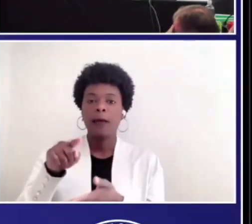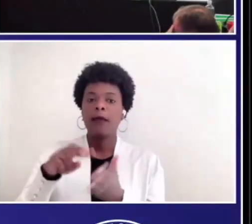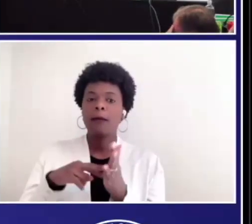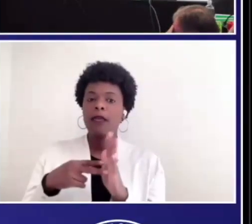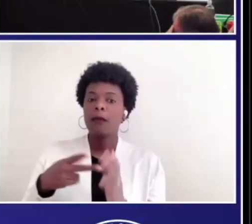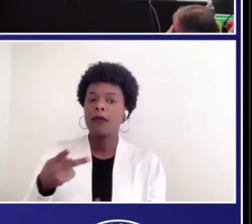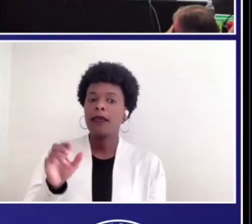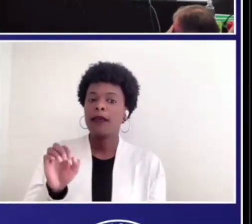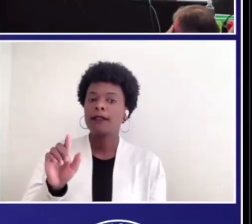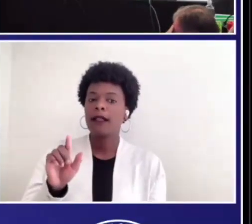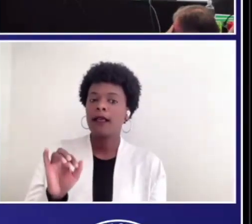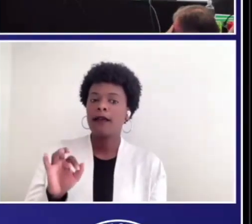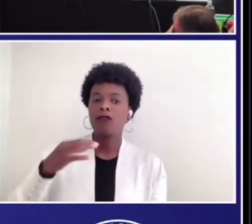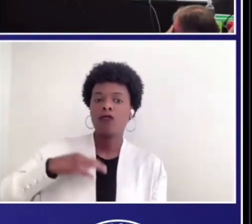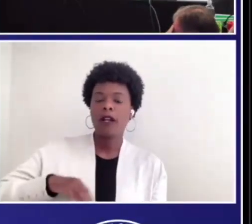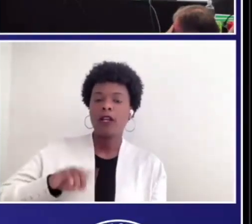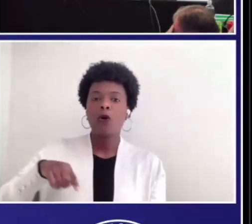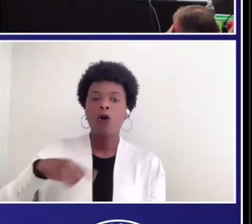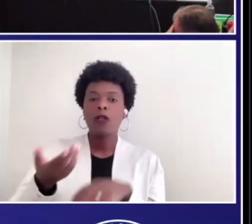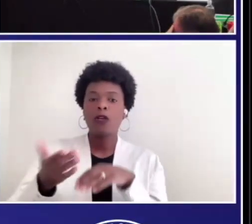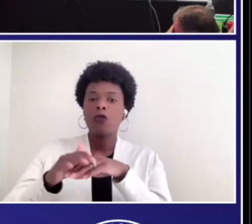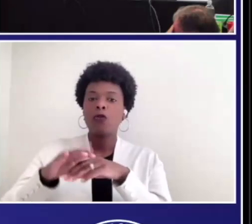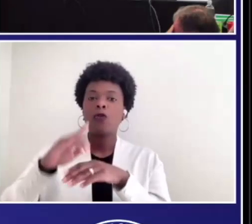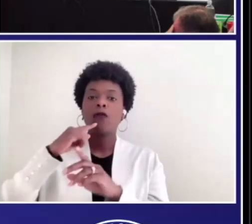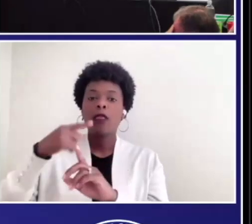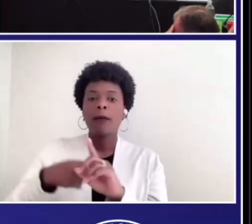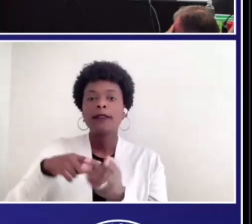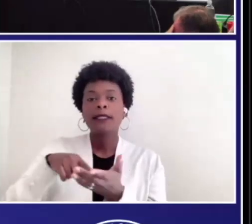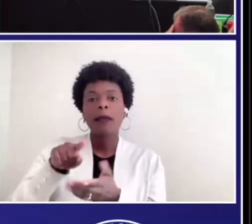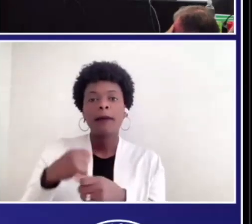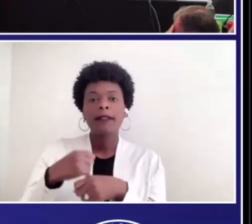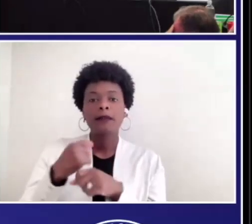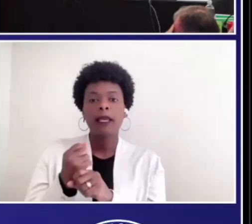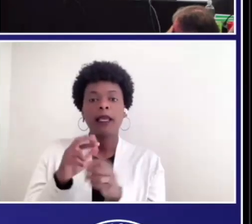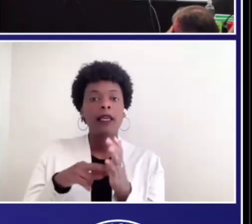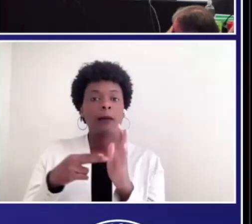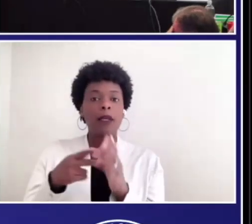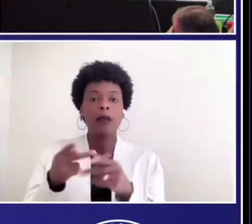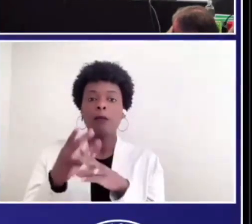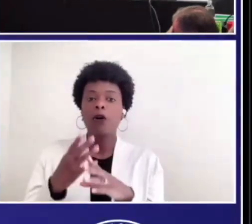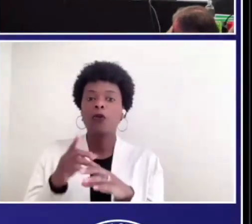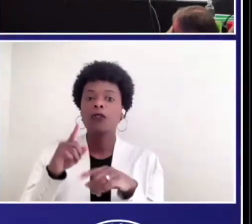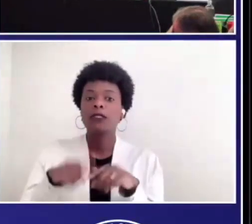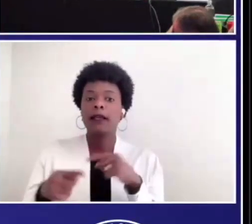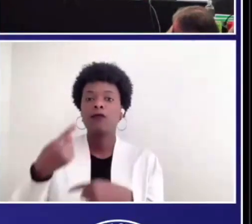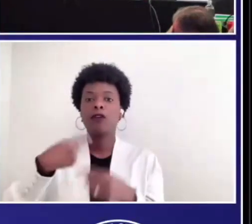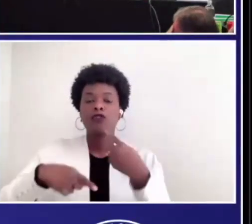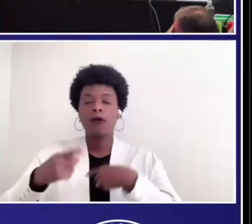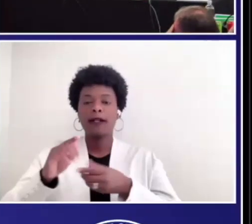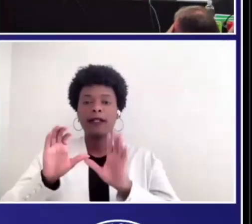months in which a RAP payment is made. As a result, borrowers would be unable to retroactively convert periods of deferment